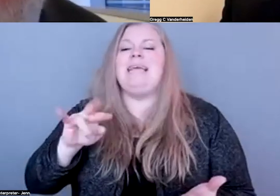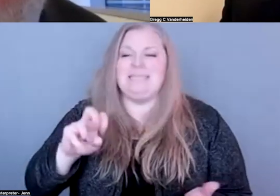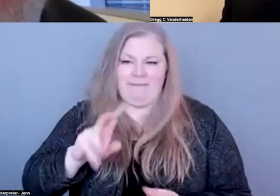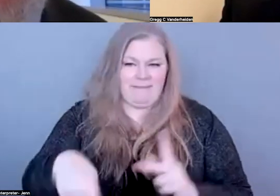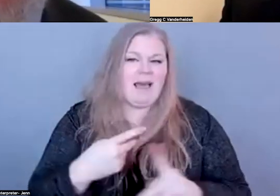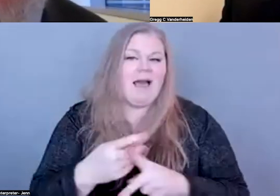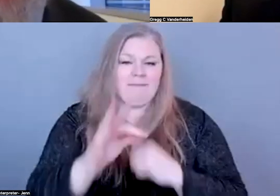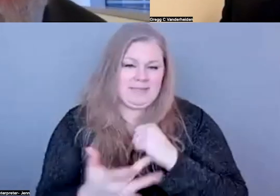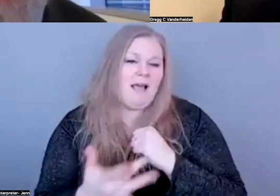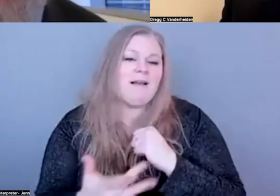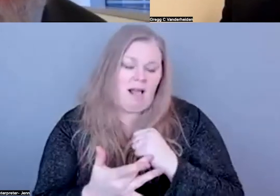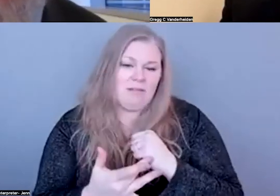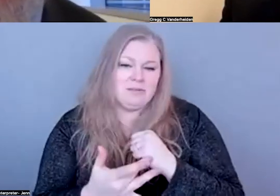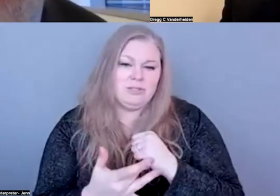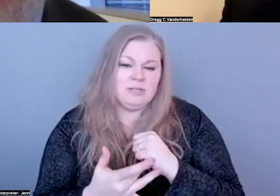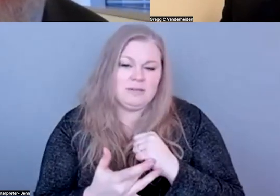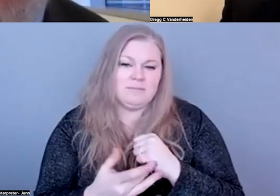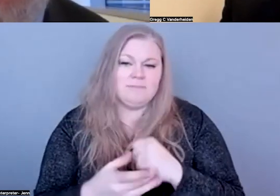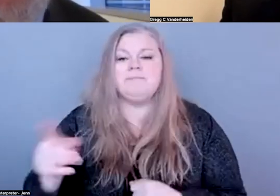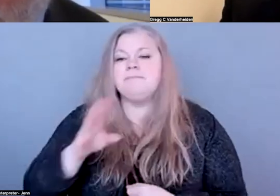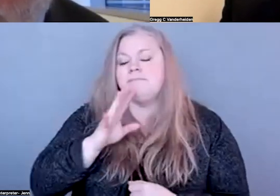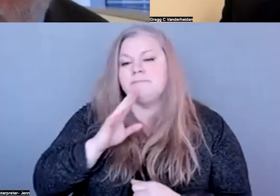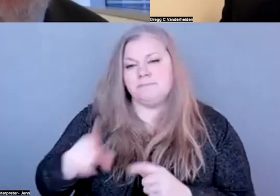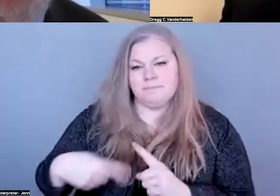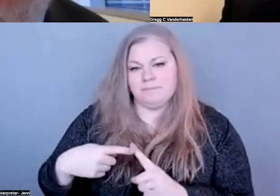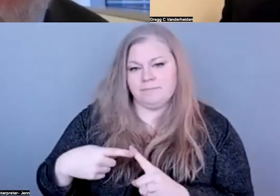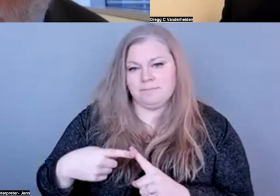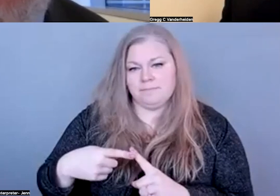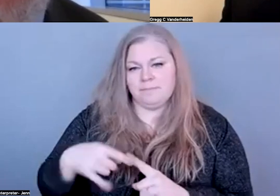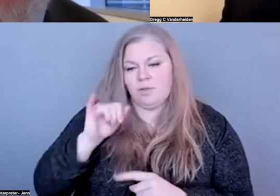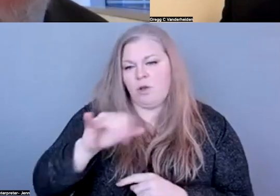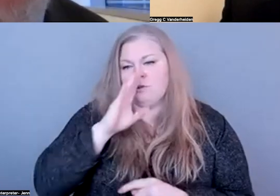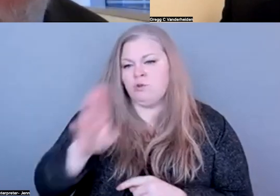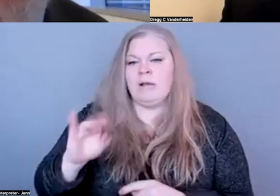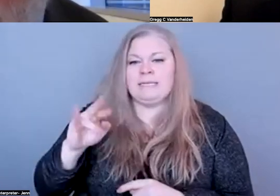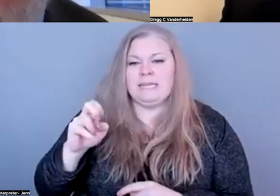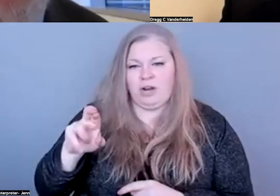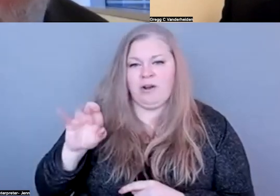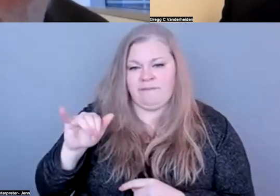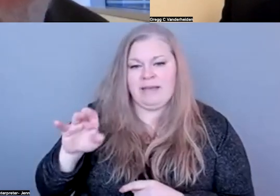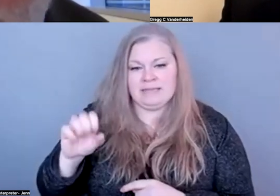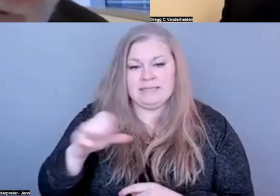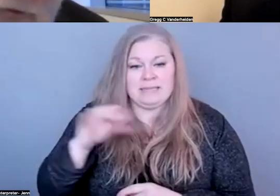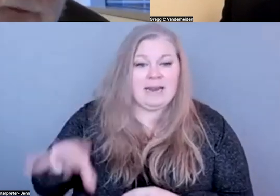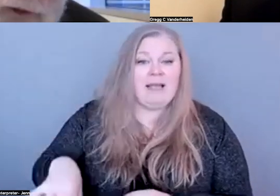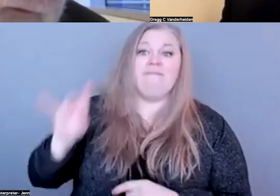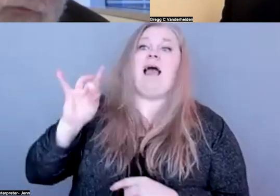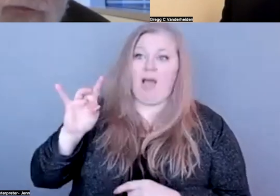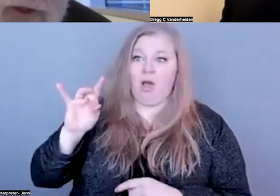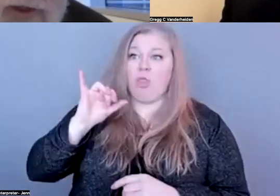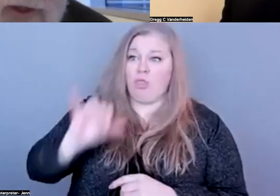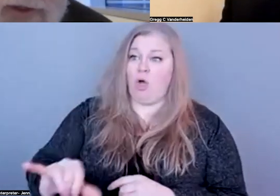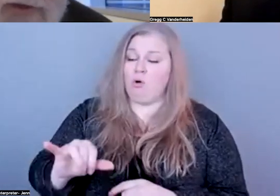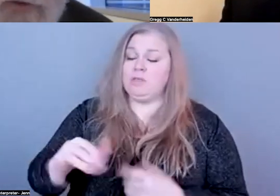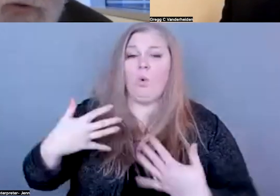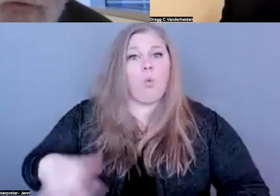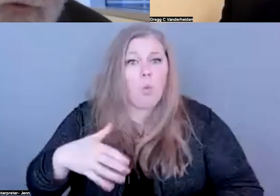Bin He also spoke about these direct interfaces and found them to be quite powerful. Even when